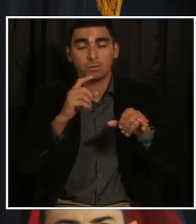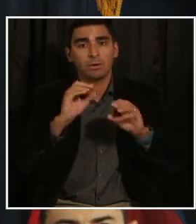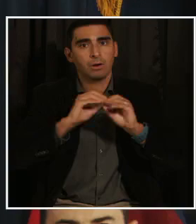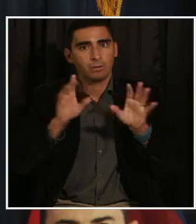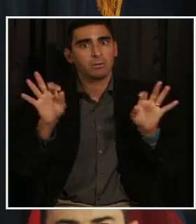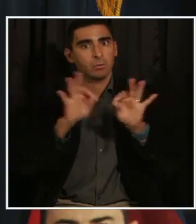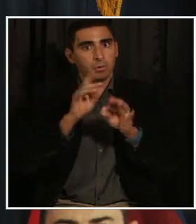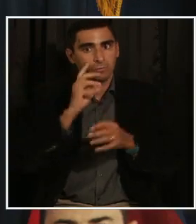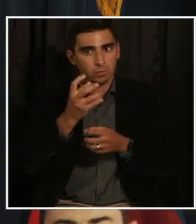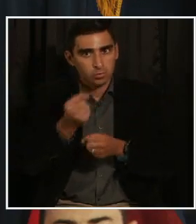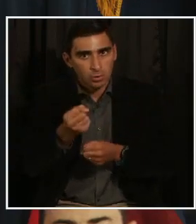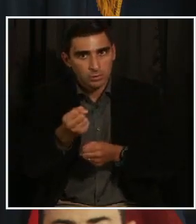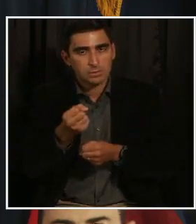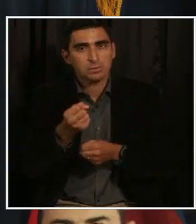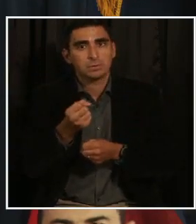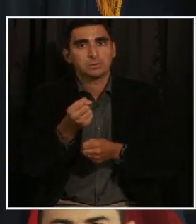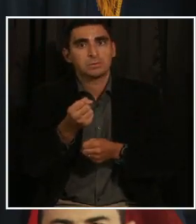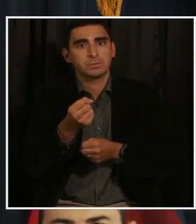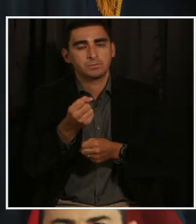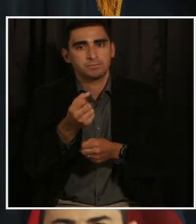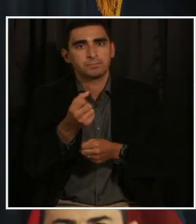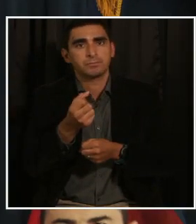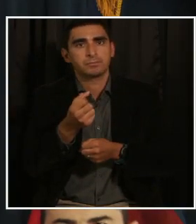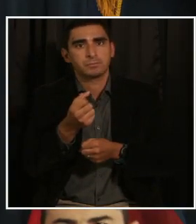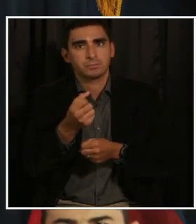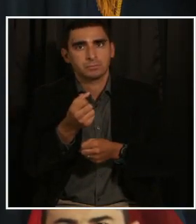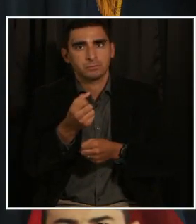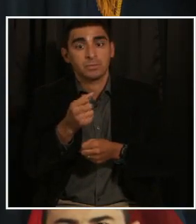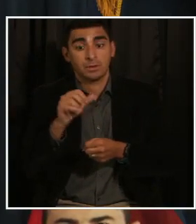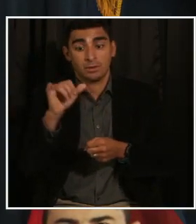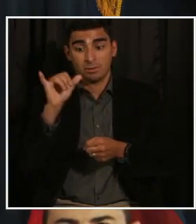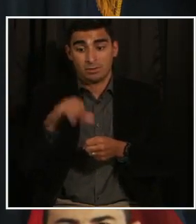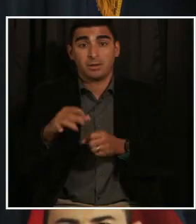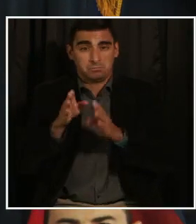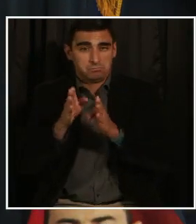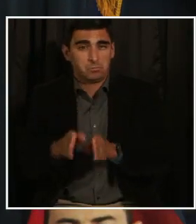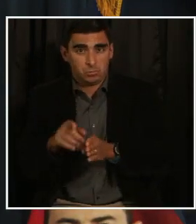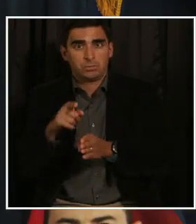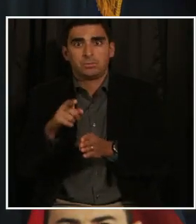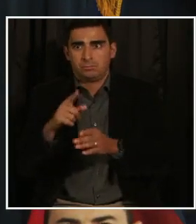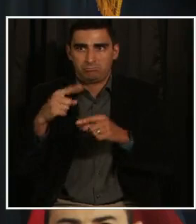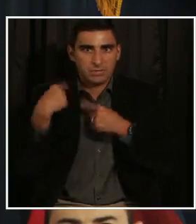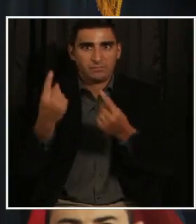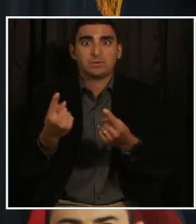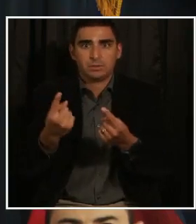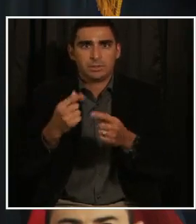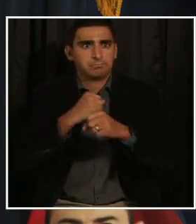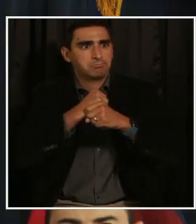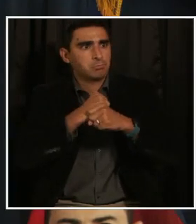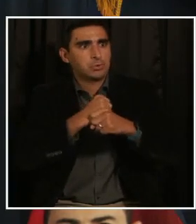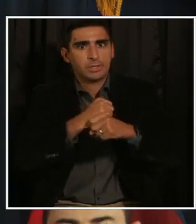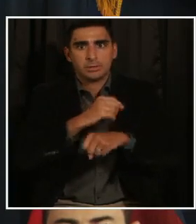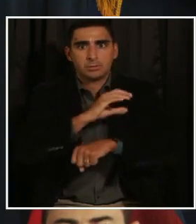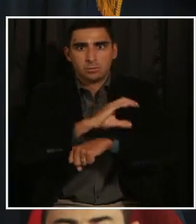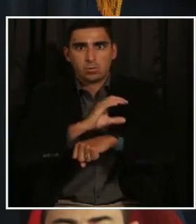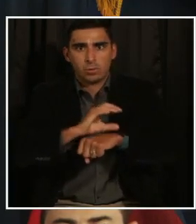law enforcement mr hempel has dedicated his life to public service protecting coloradans protecting